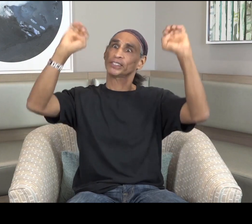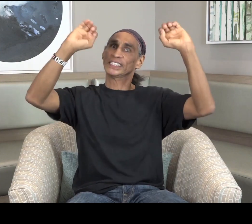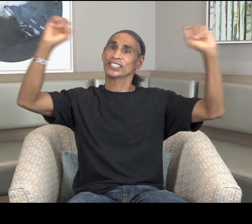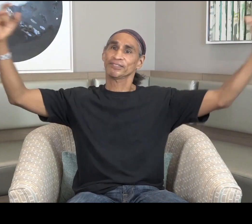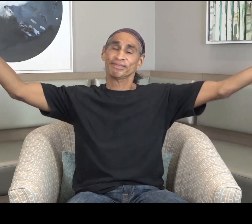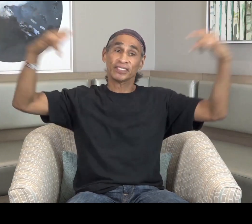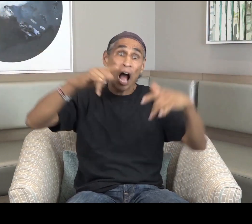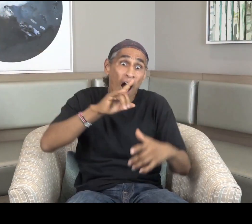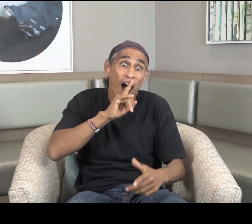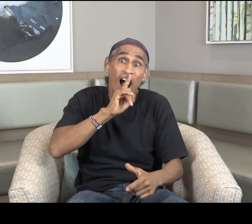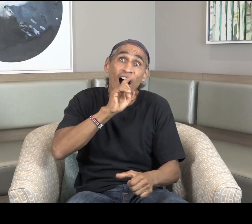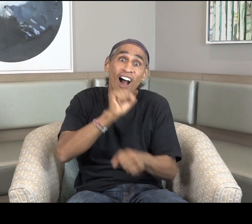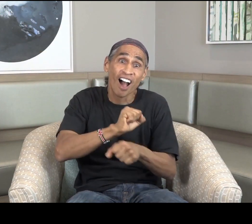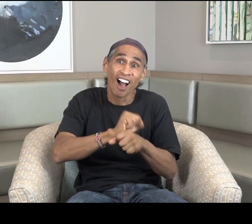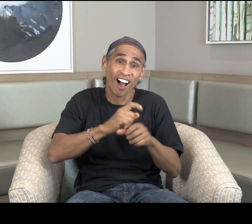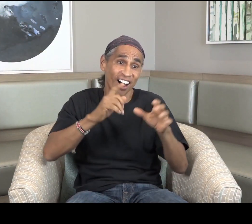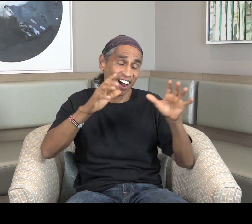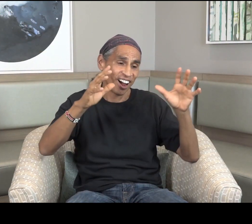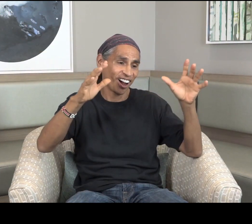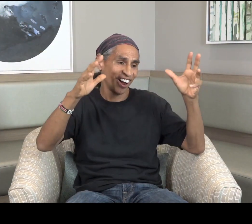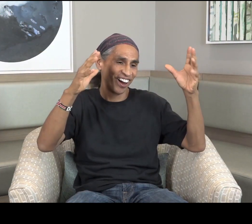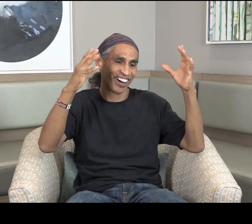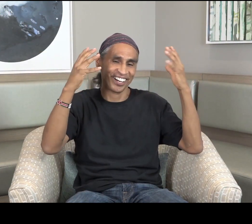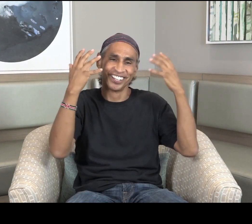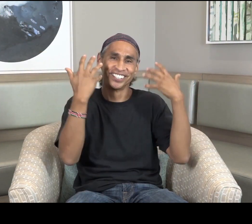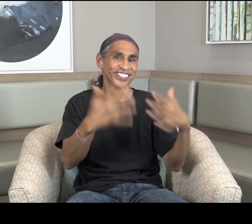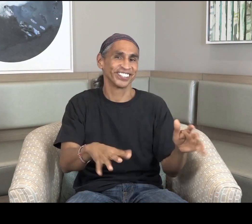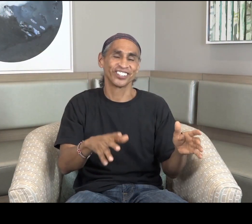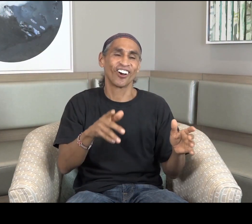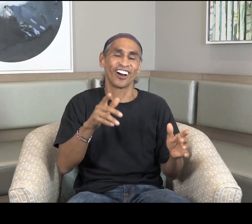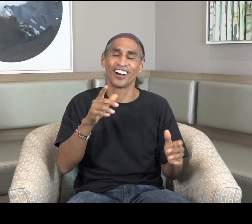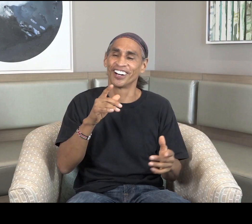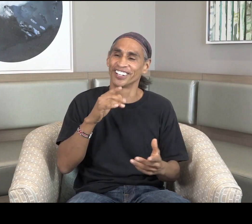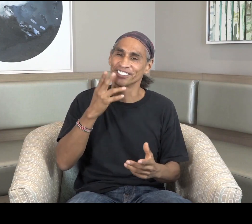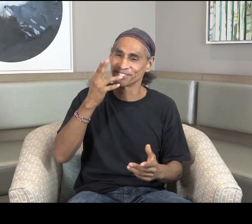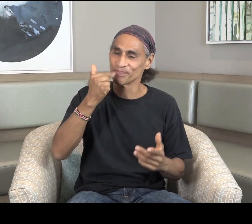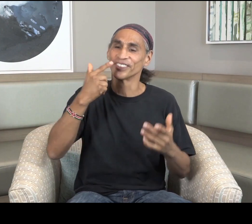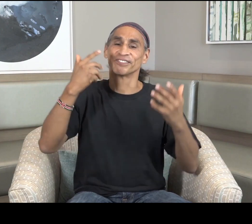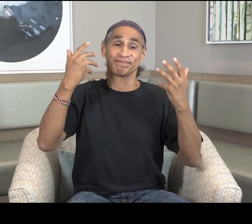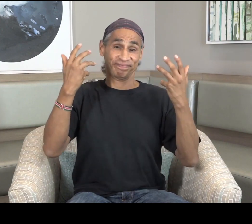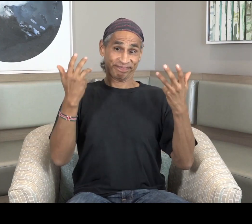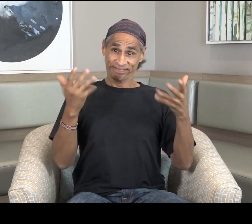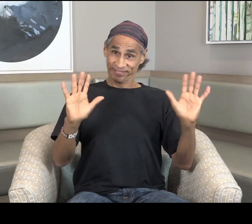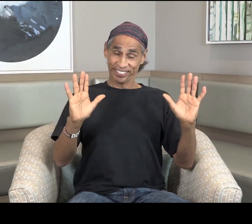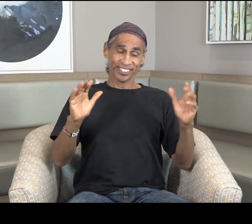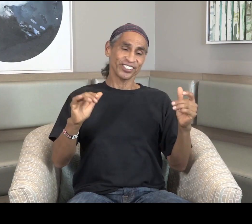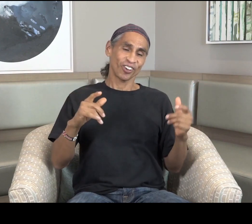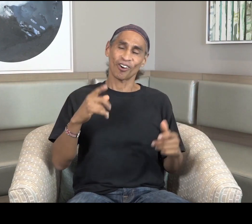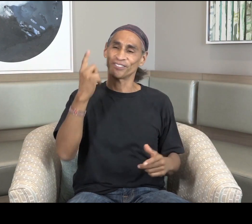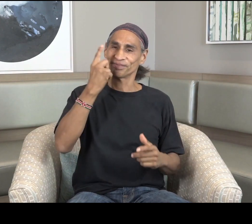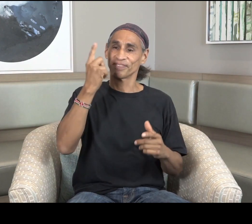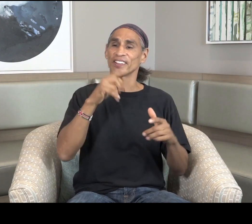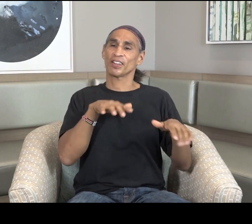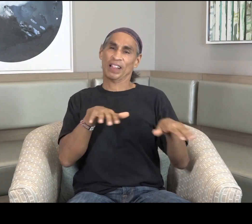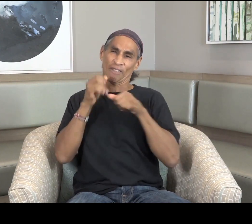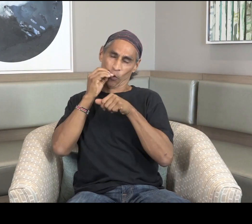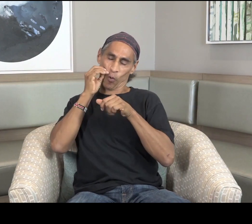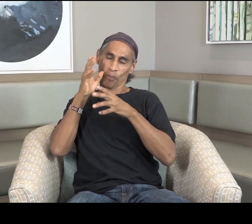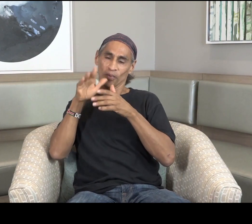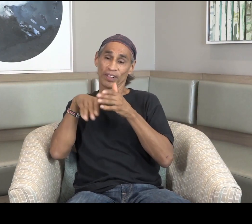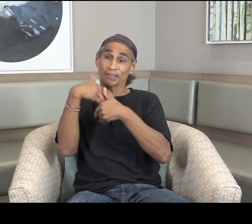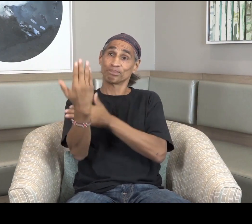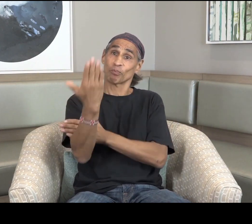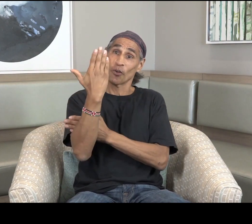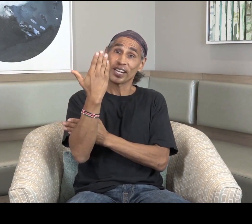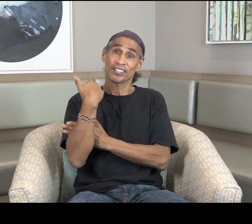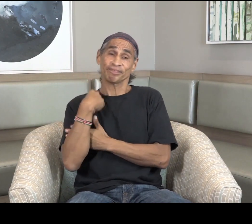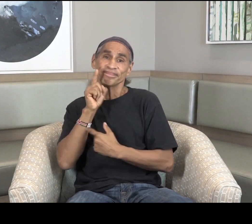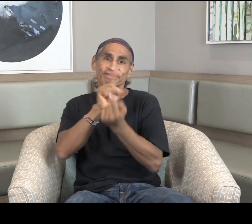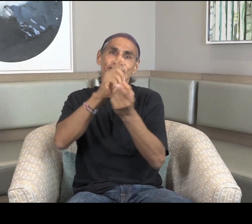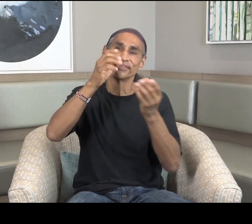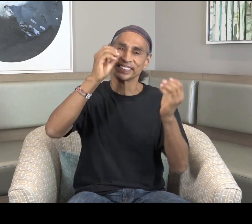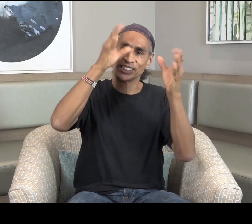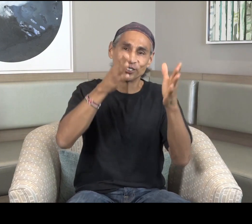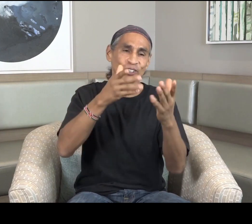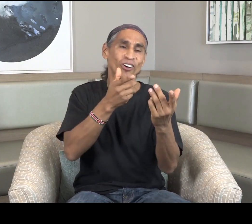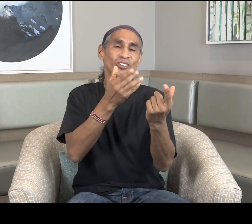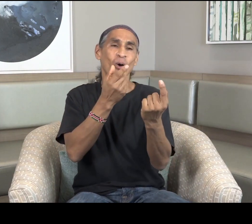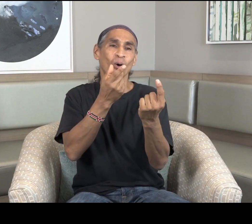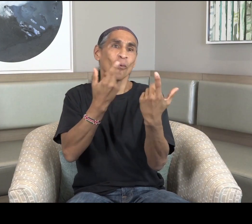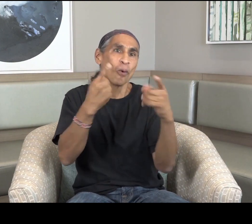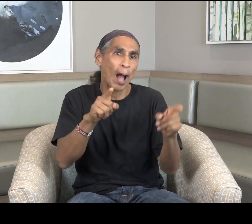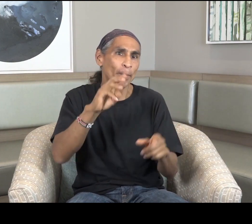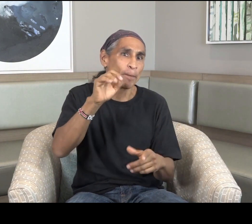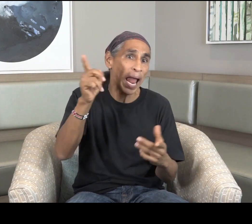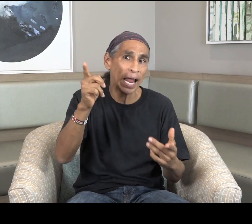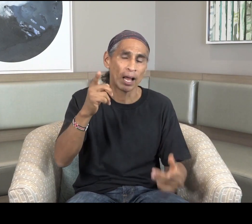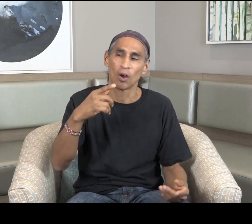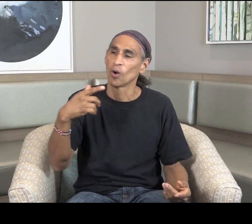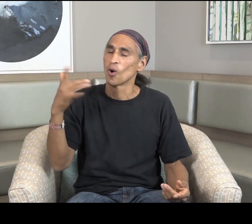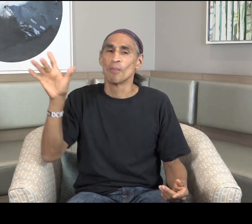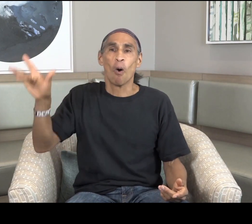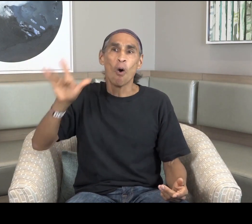the police and the teacher was shocked.